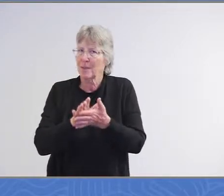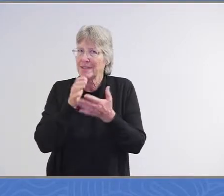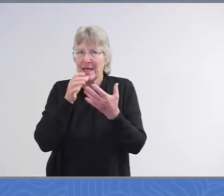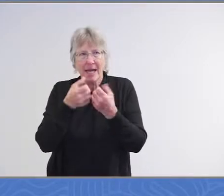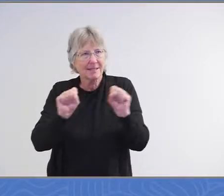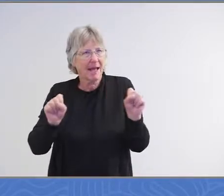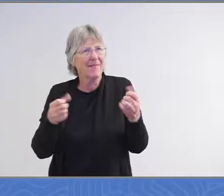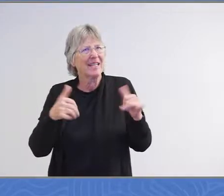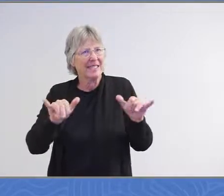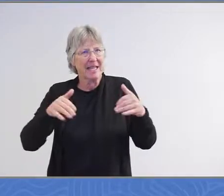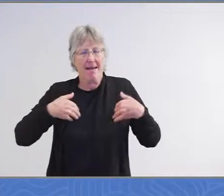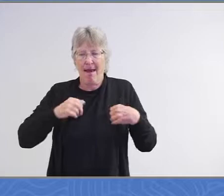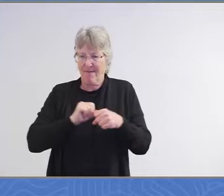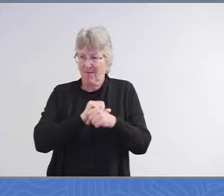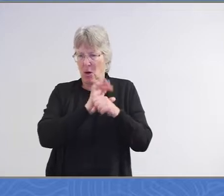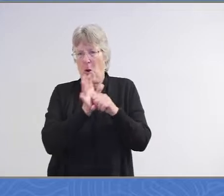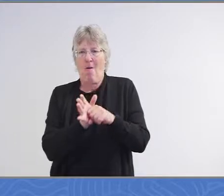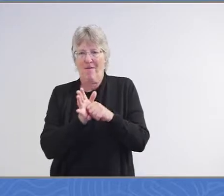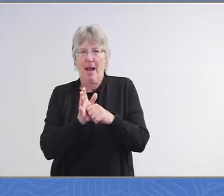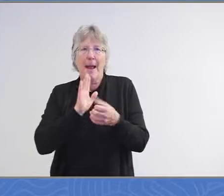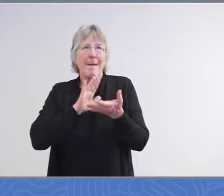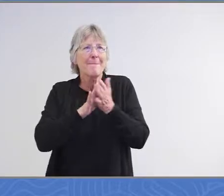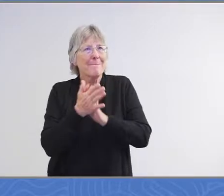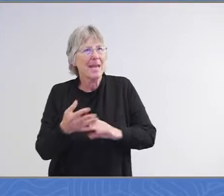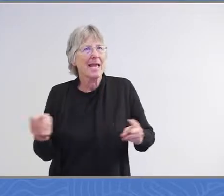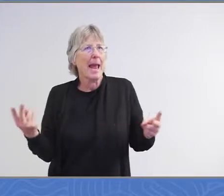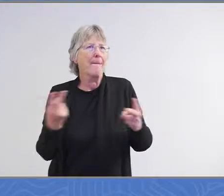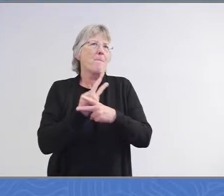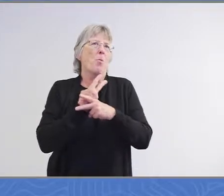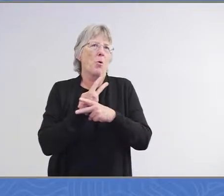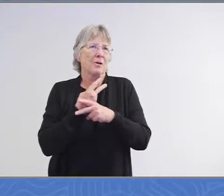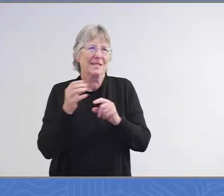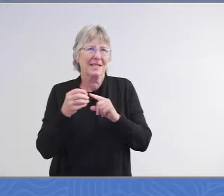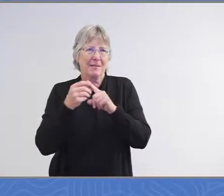in fact, it's only gotten worse, especially in the highly populated California counties.